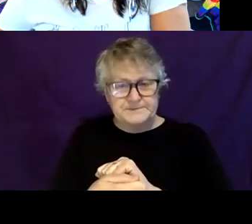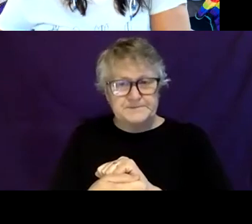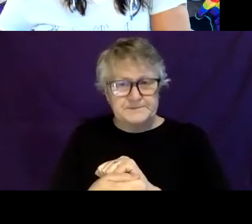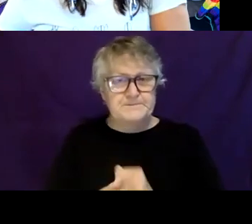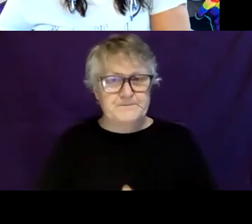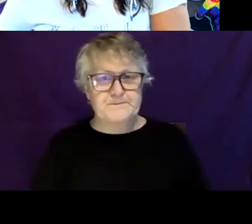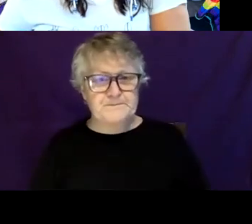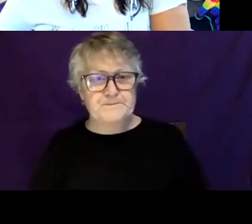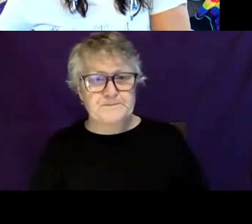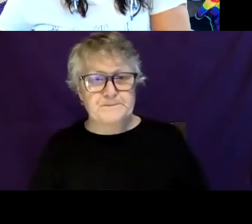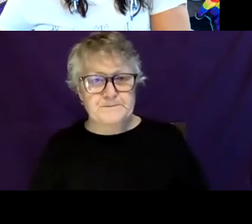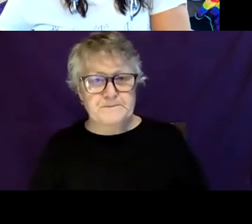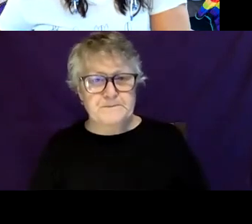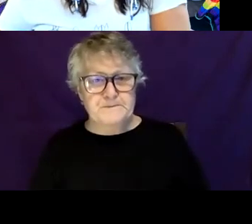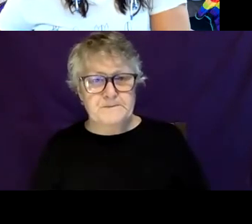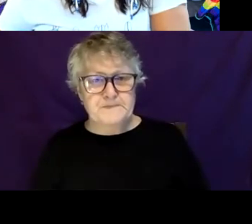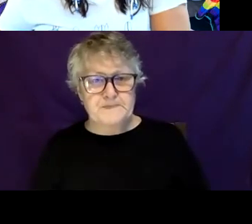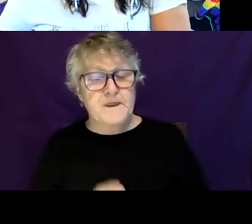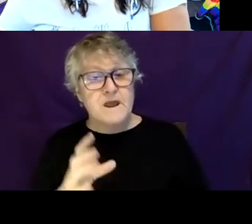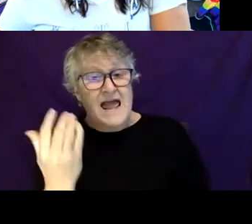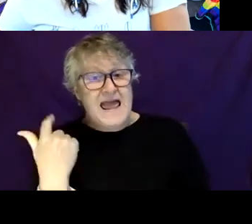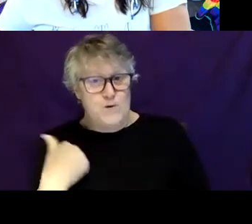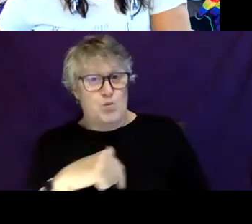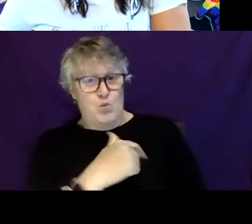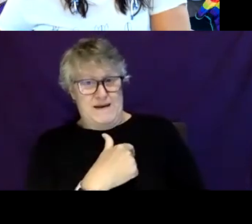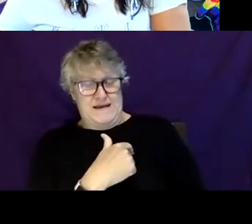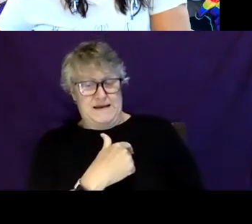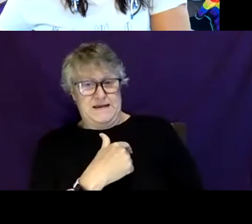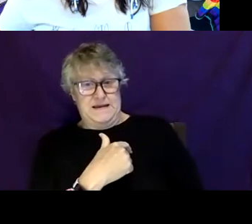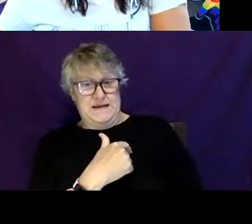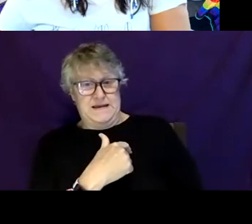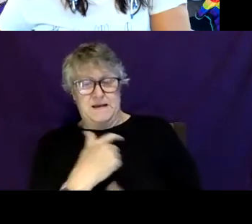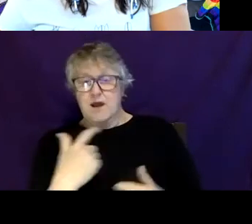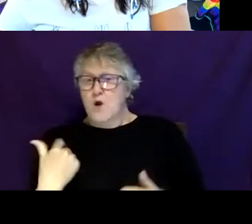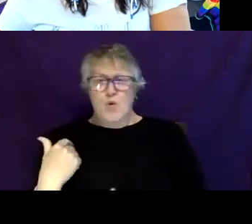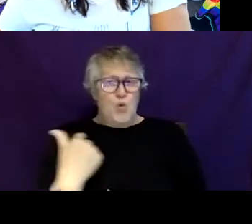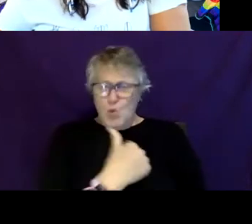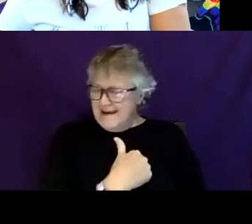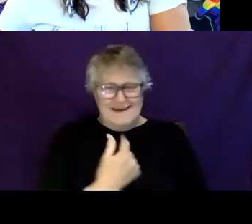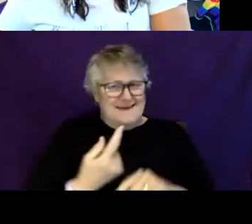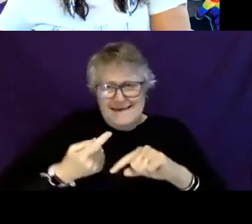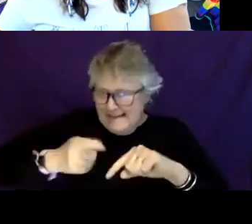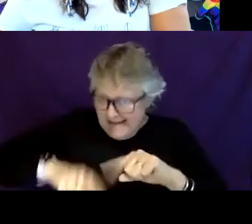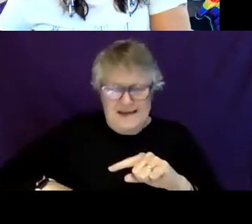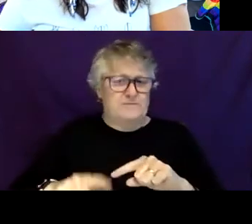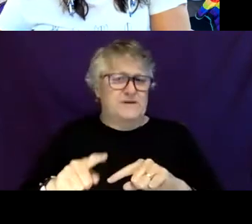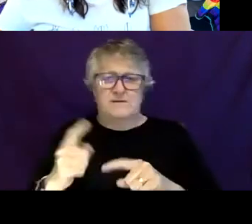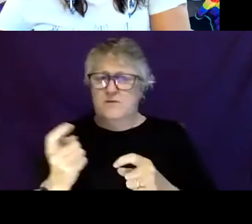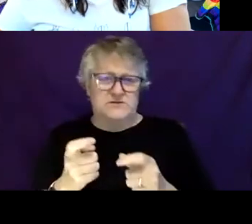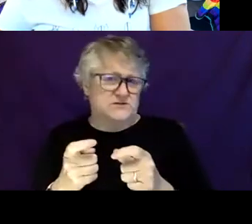And, and we, we can't facilitate that change on our own.